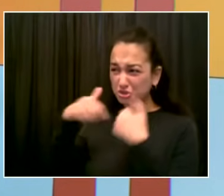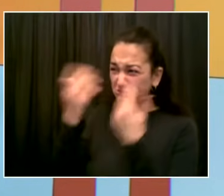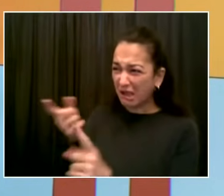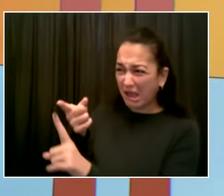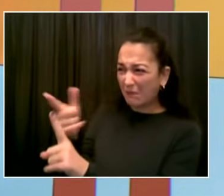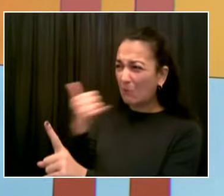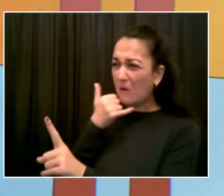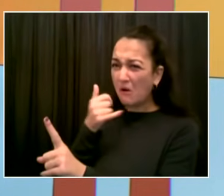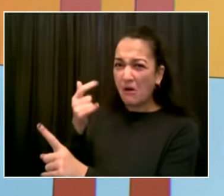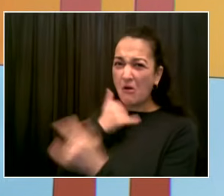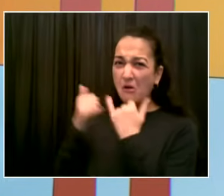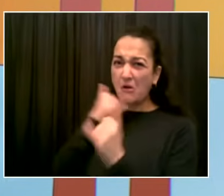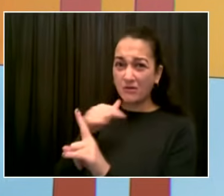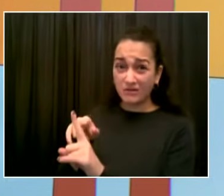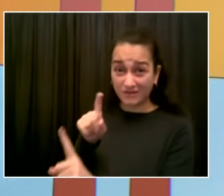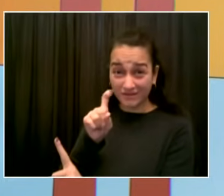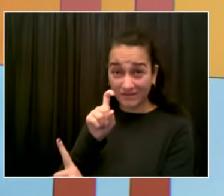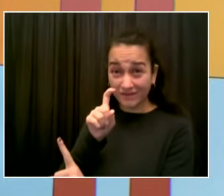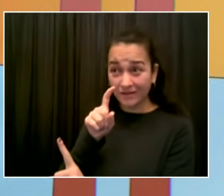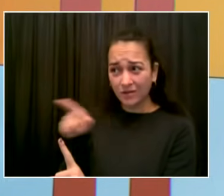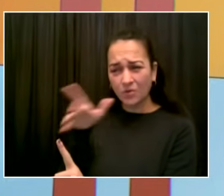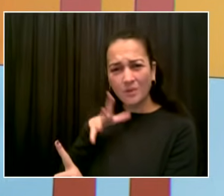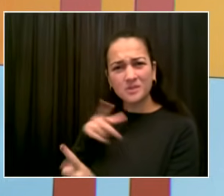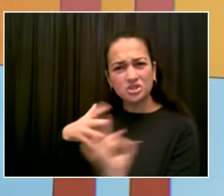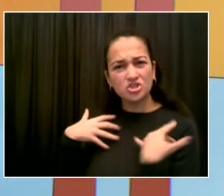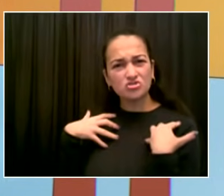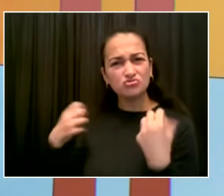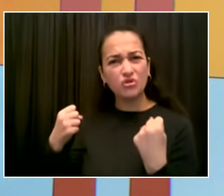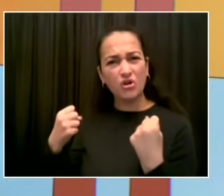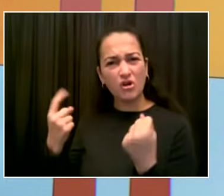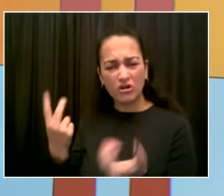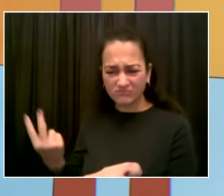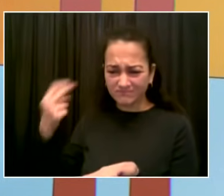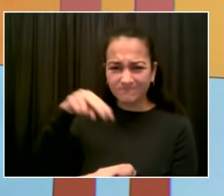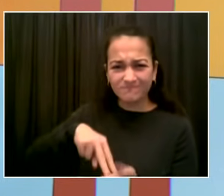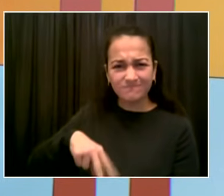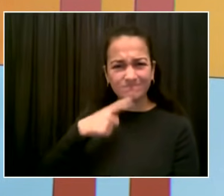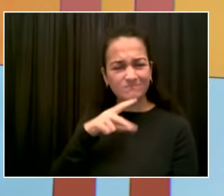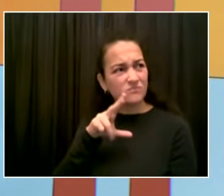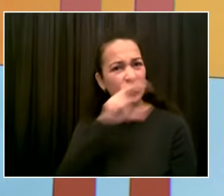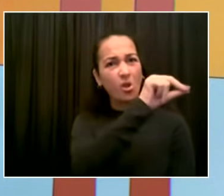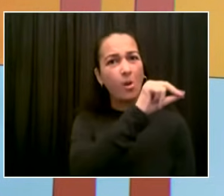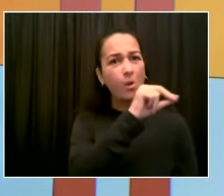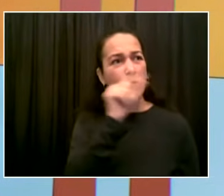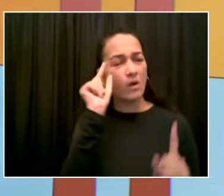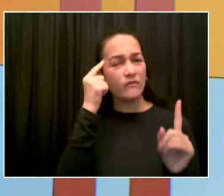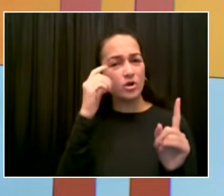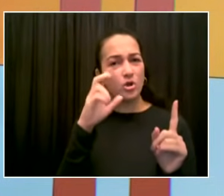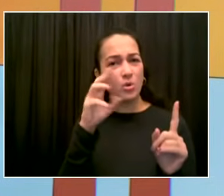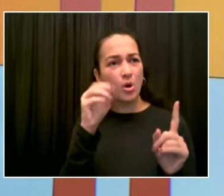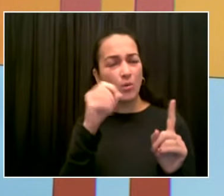WHO CAME FORWADR COURAGEOUSLY IS ABSOLUTELY